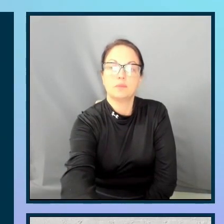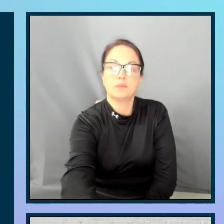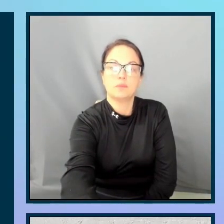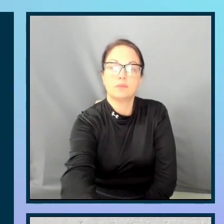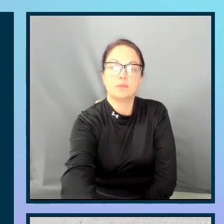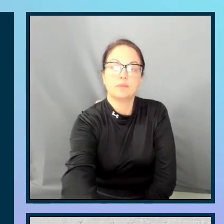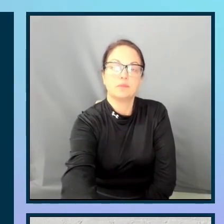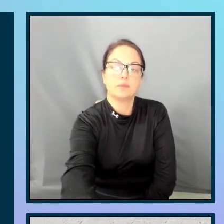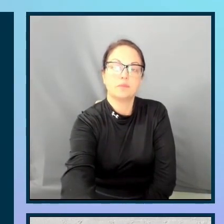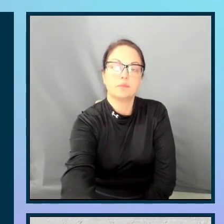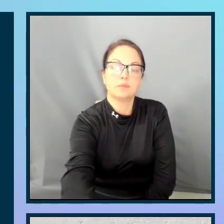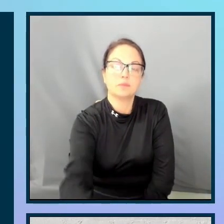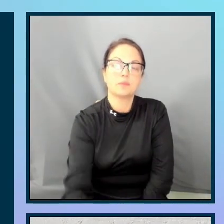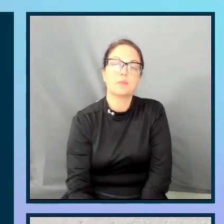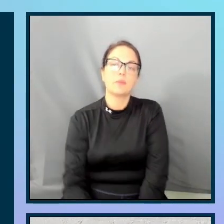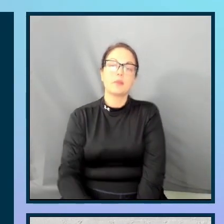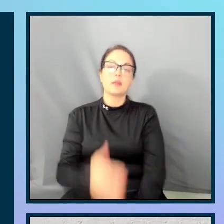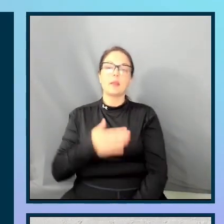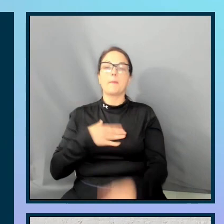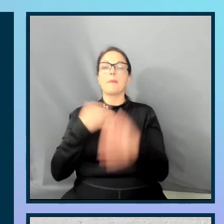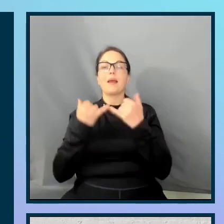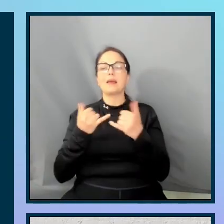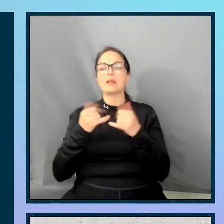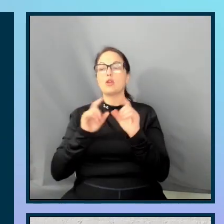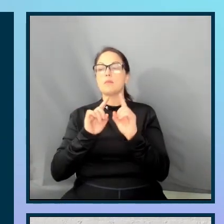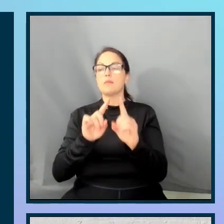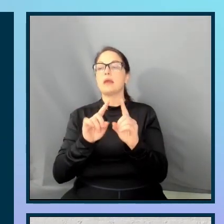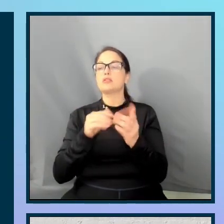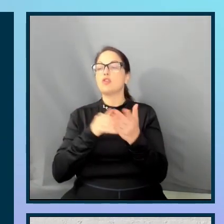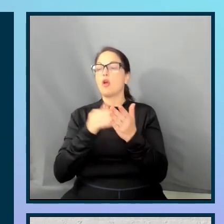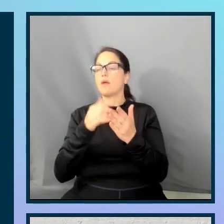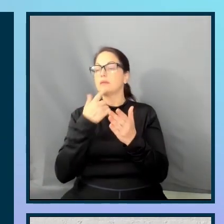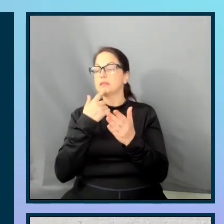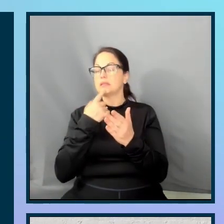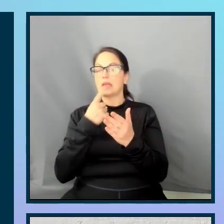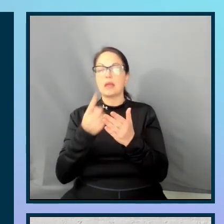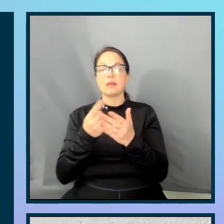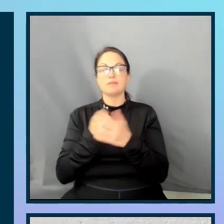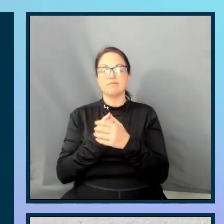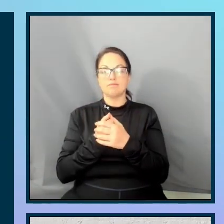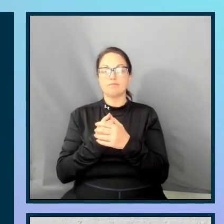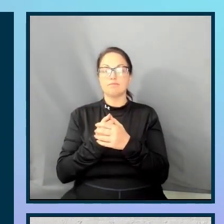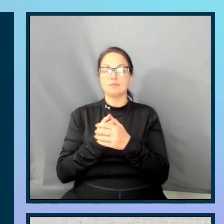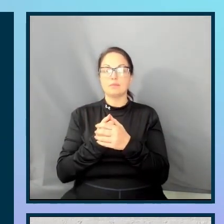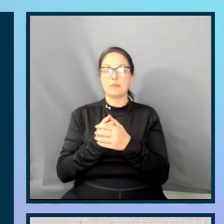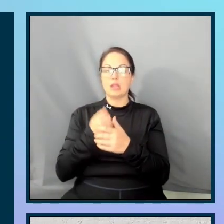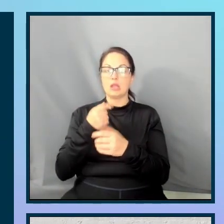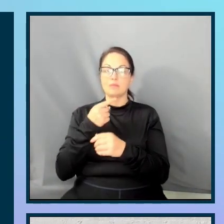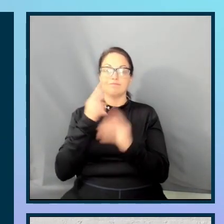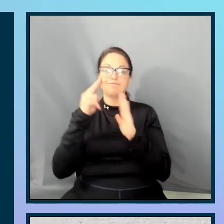One of my current mentors often mentions "You didn't make it this far because you got lucky."